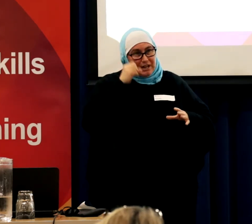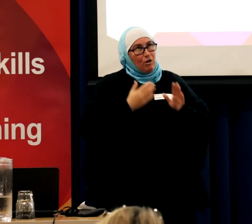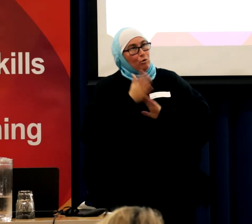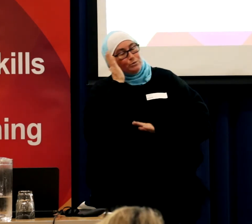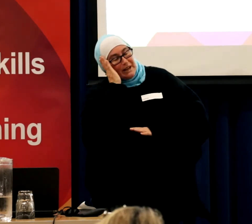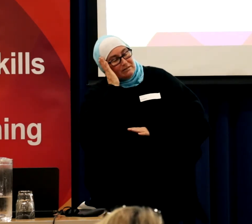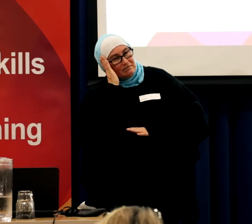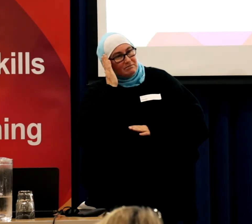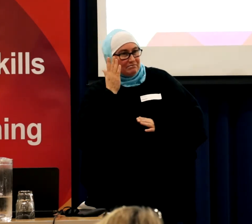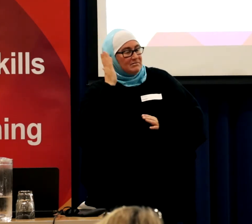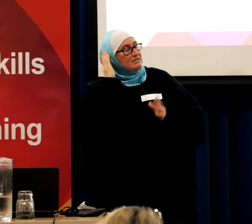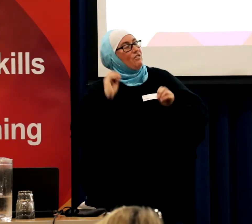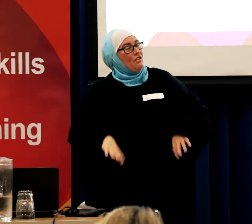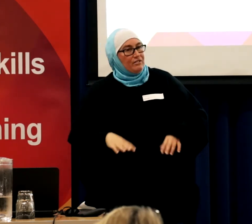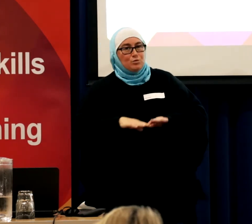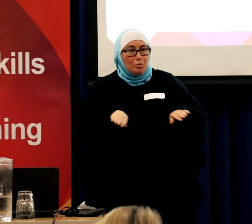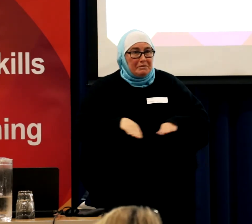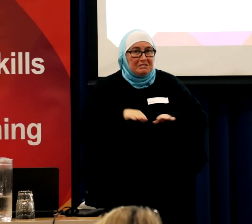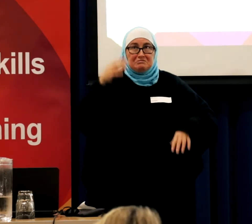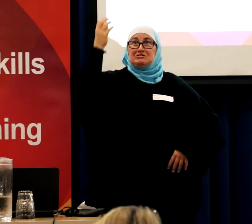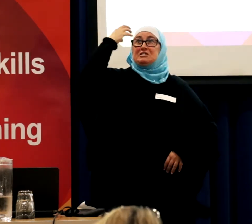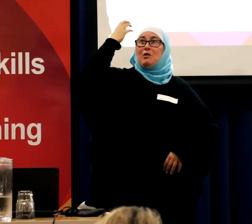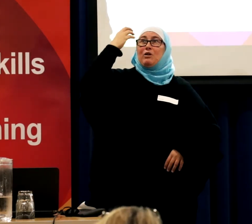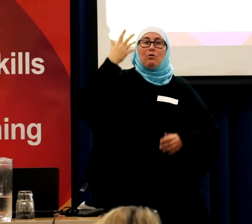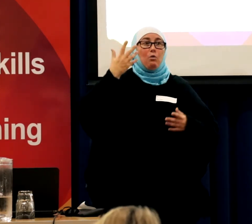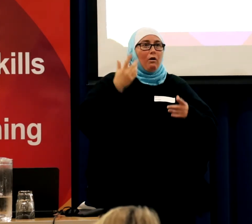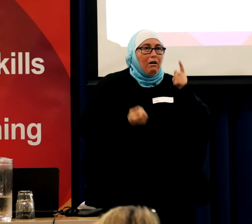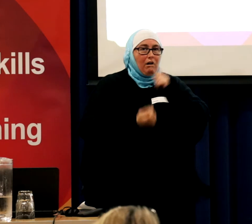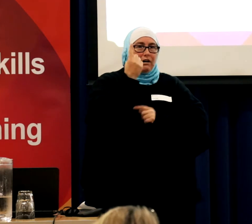If I take my hearing aid and cochlear off and go to bed or go swimming or in the shower,